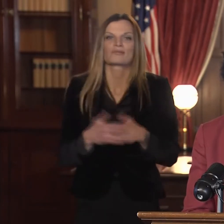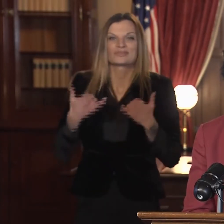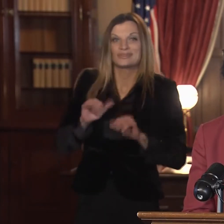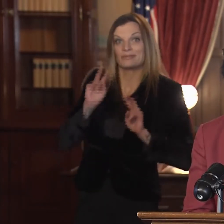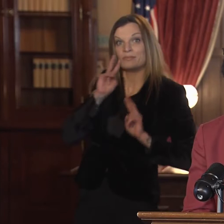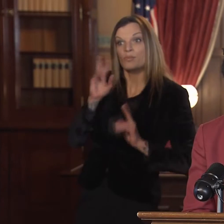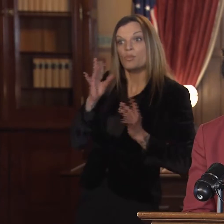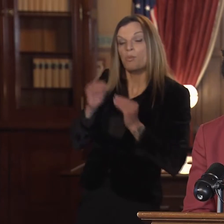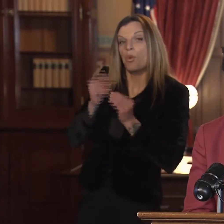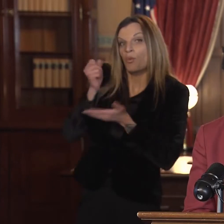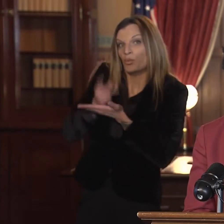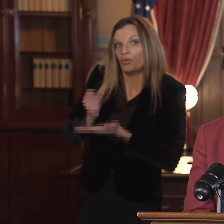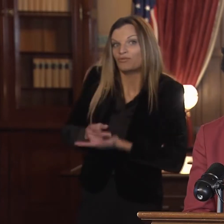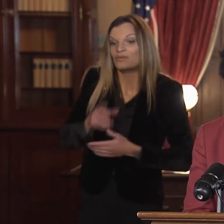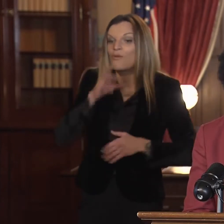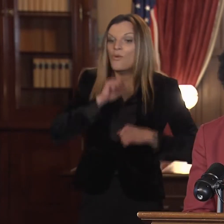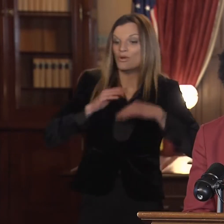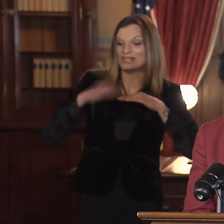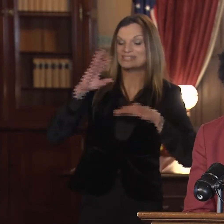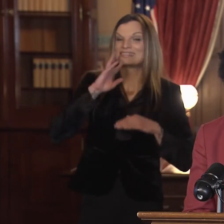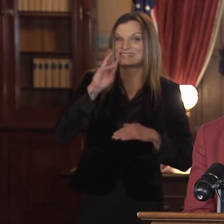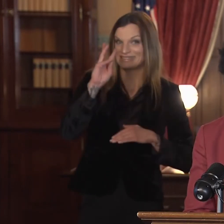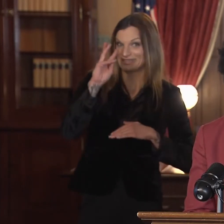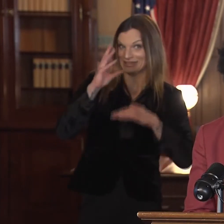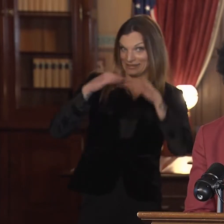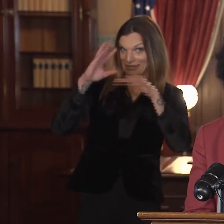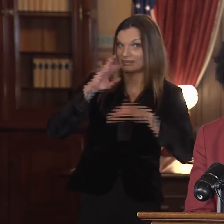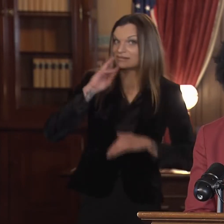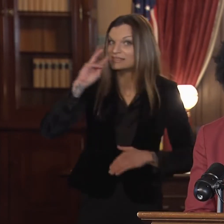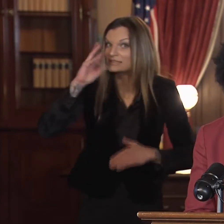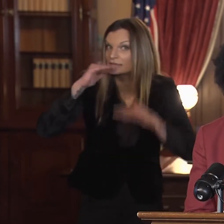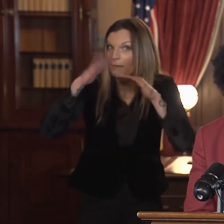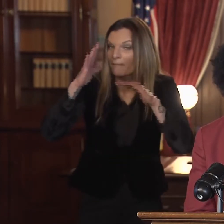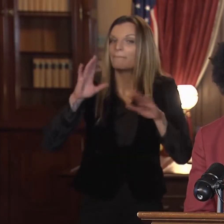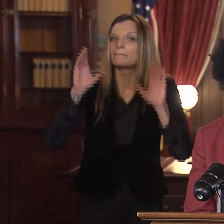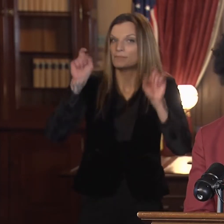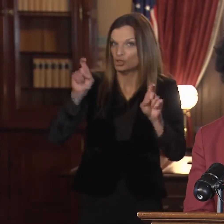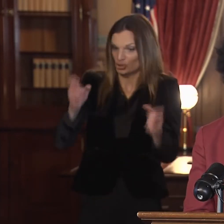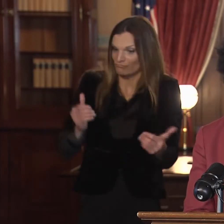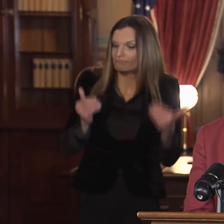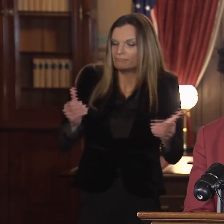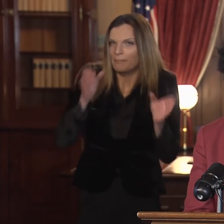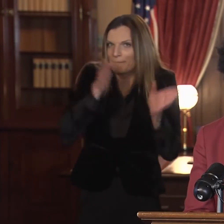RELEASED MORE SPECIFIC INFORMATION ON THE APPROVED VACCINE.